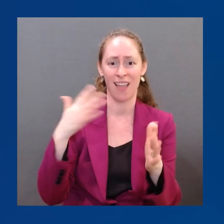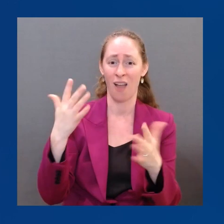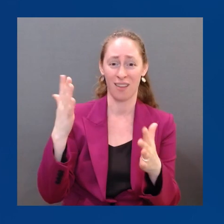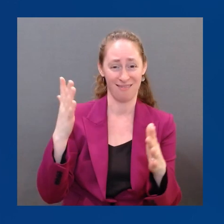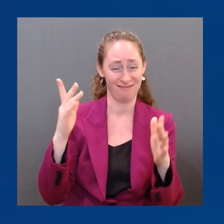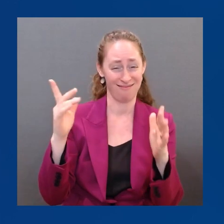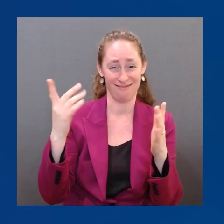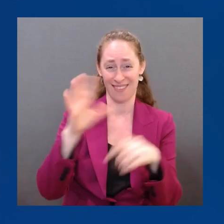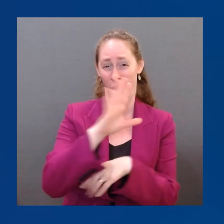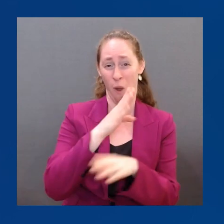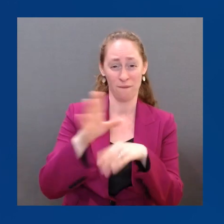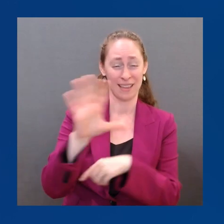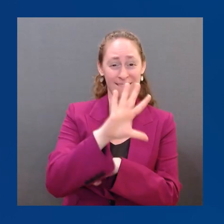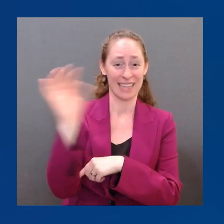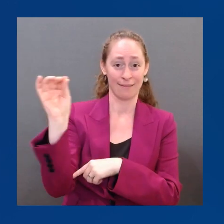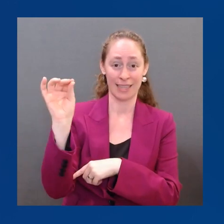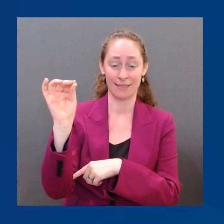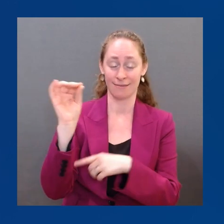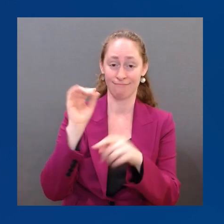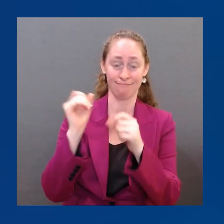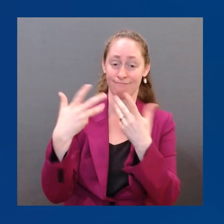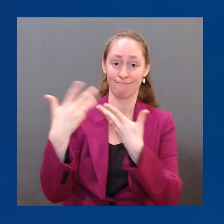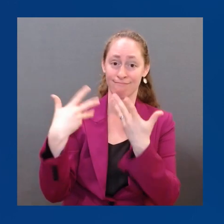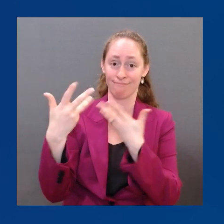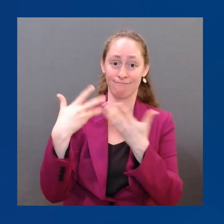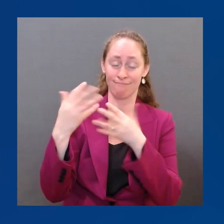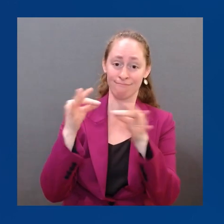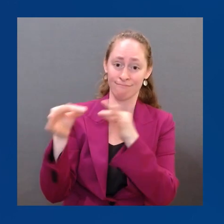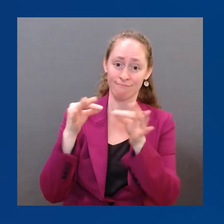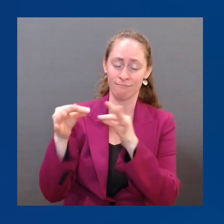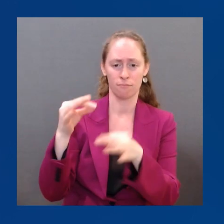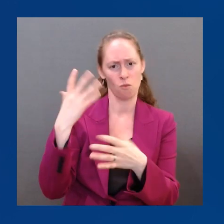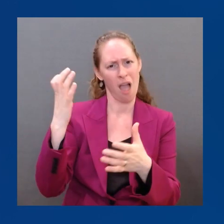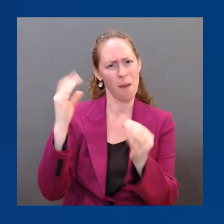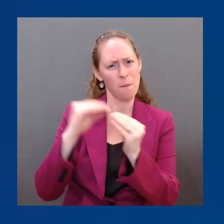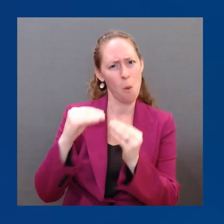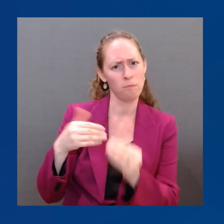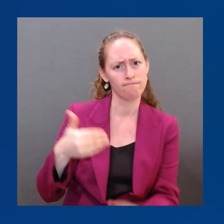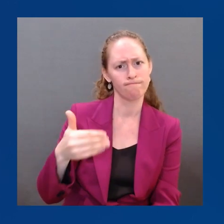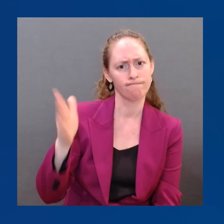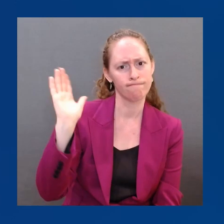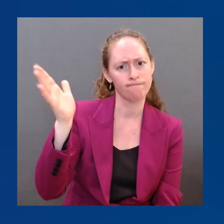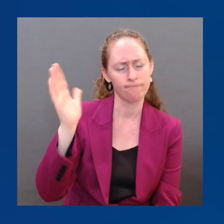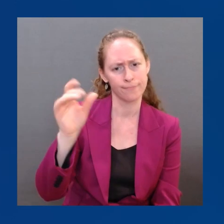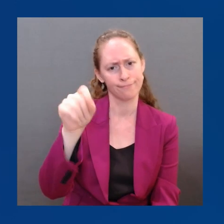But we want to do more of these briefings, and so we will continue -- I commit to continue to do these briefings on an ongoing basis.